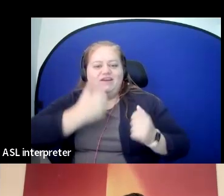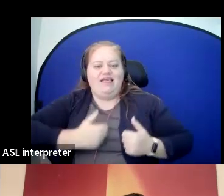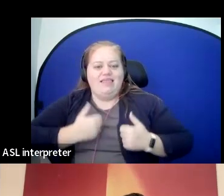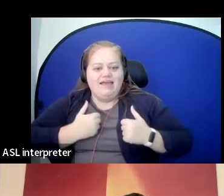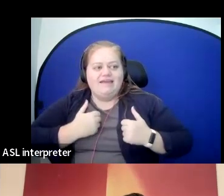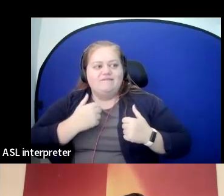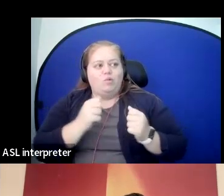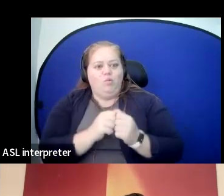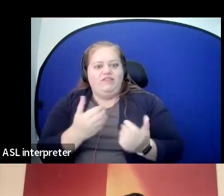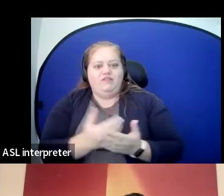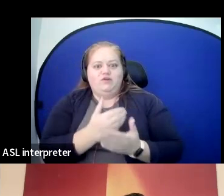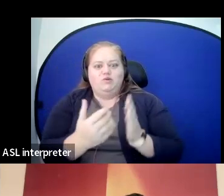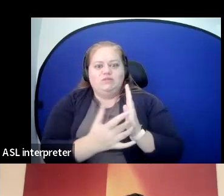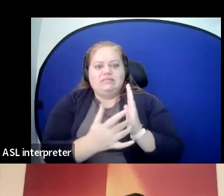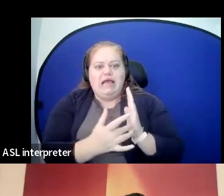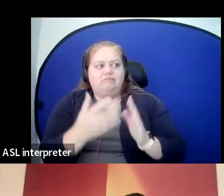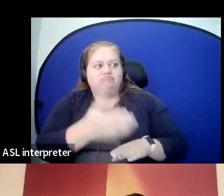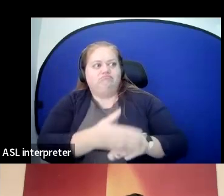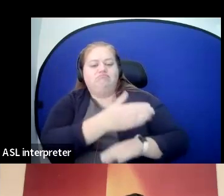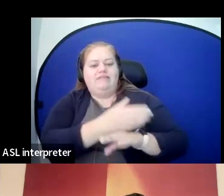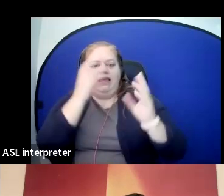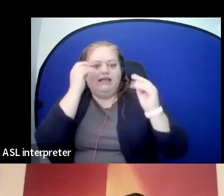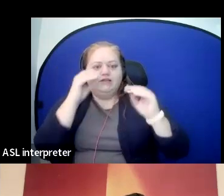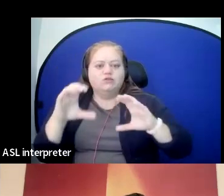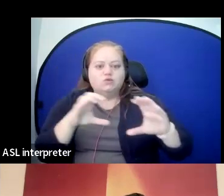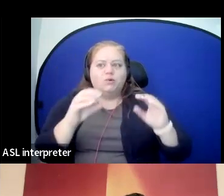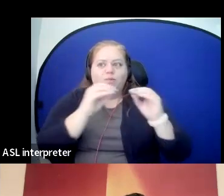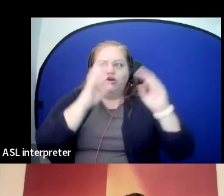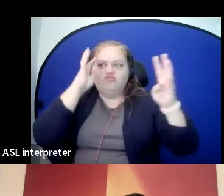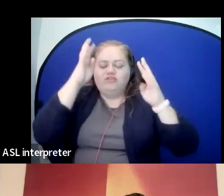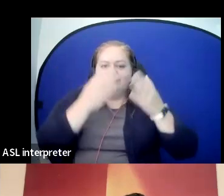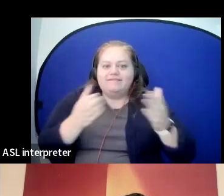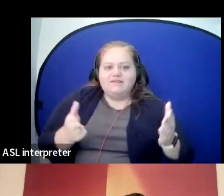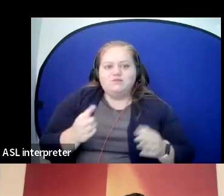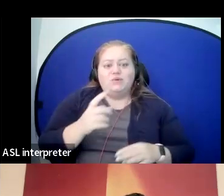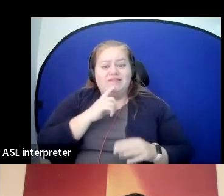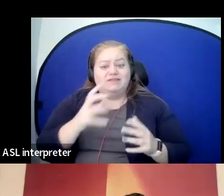the tools available to them right now is so incredibly interesting to see. So I think there's a lot we can learn, both,